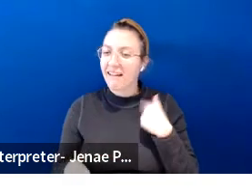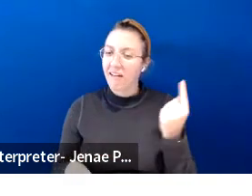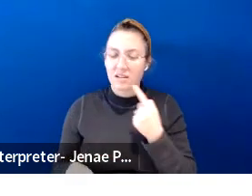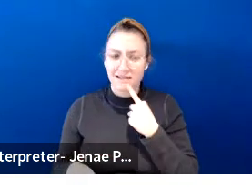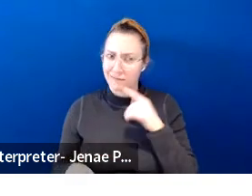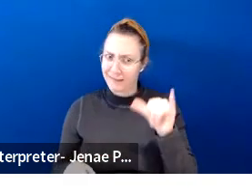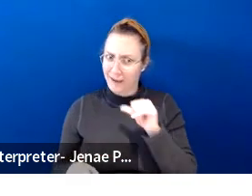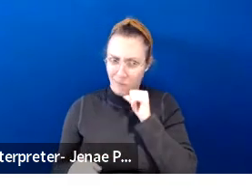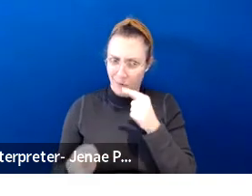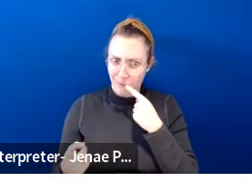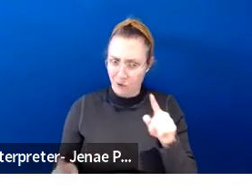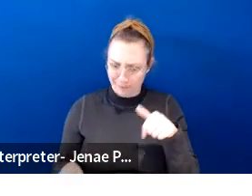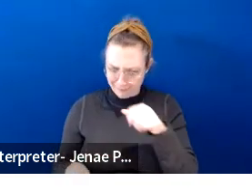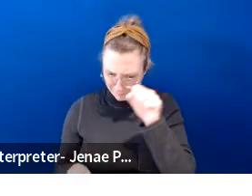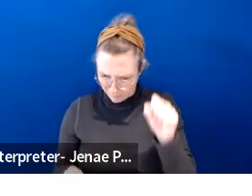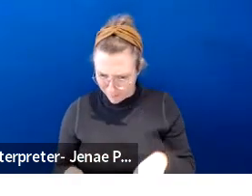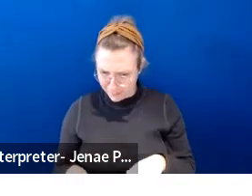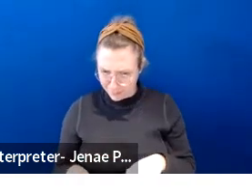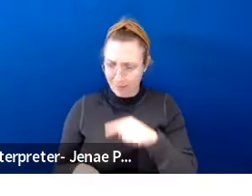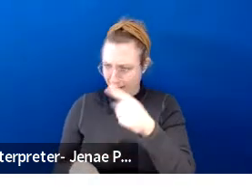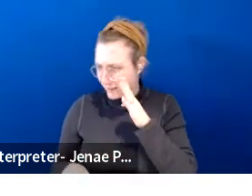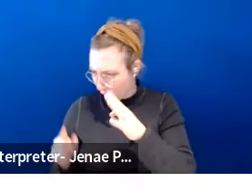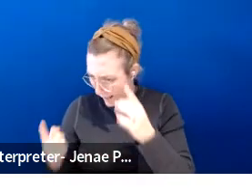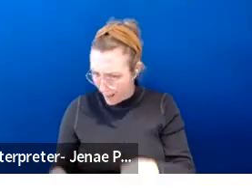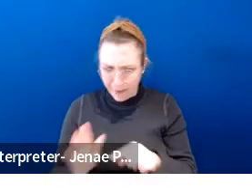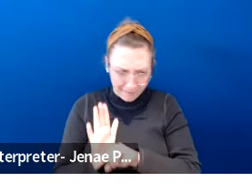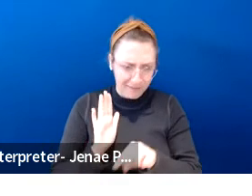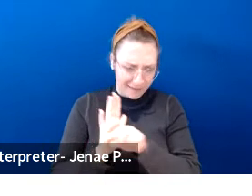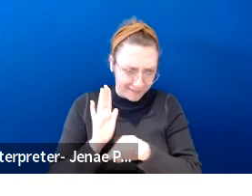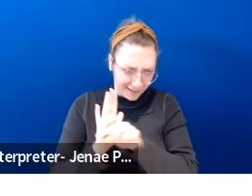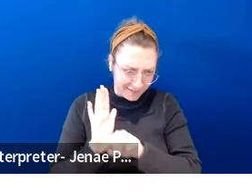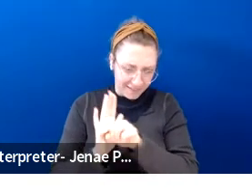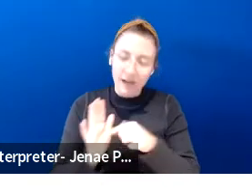this semester because this is going to happen or this is going to happen and really had to start to shift